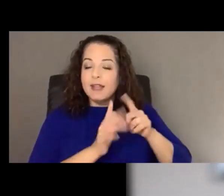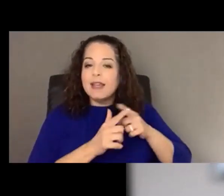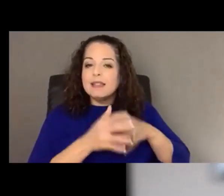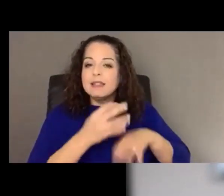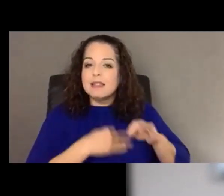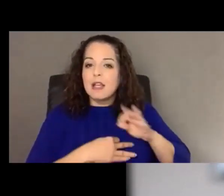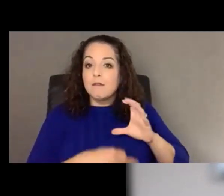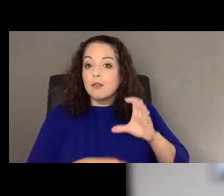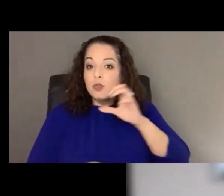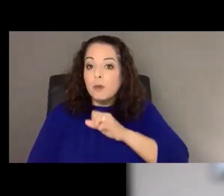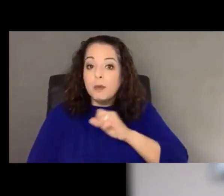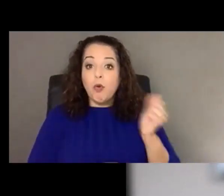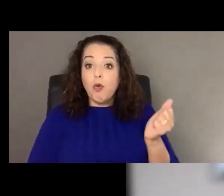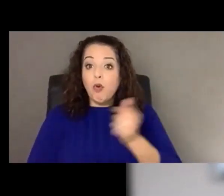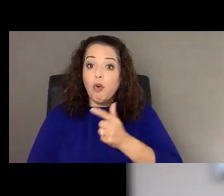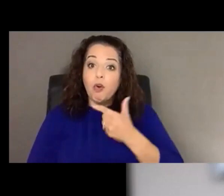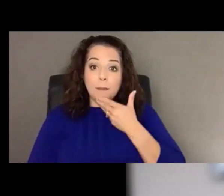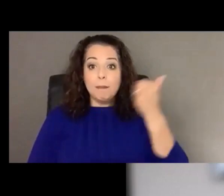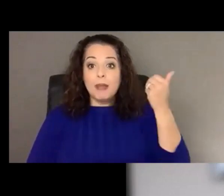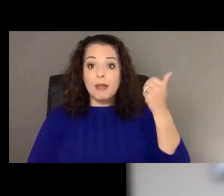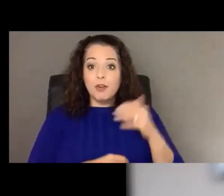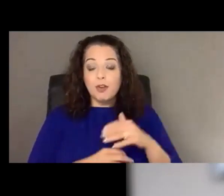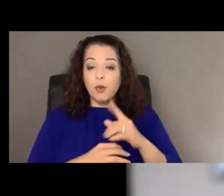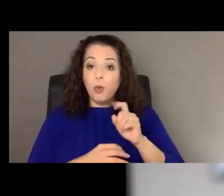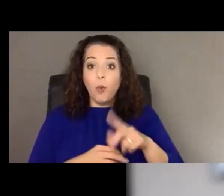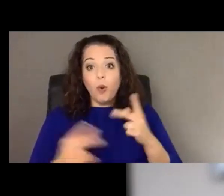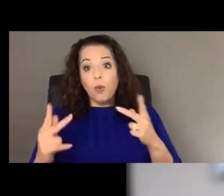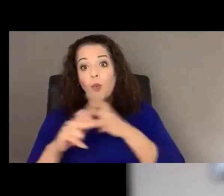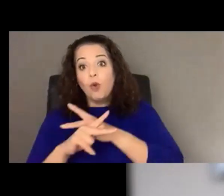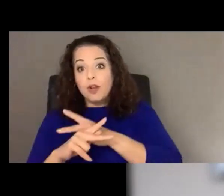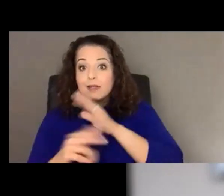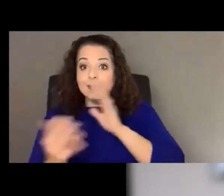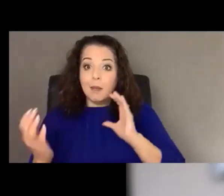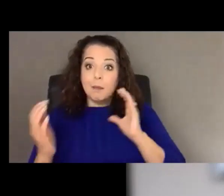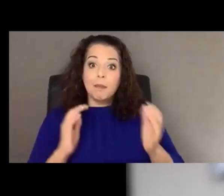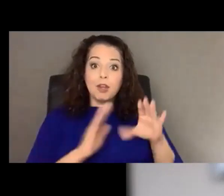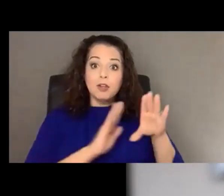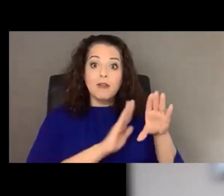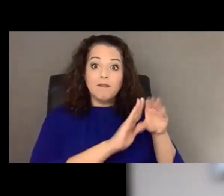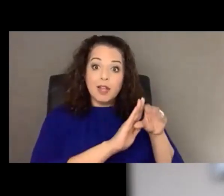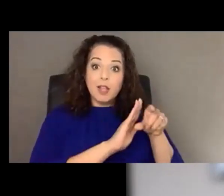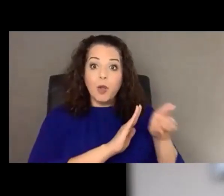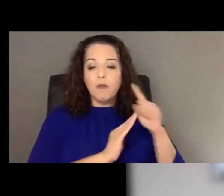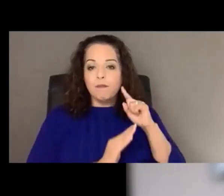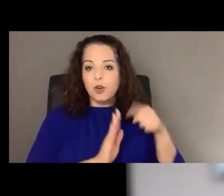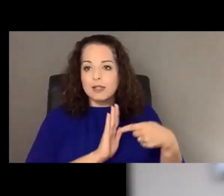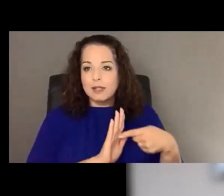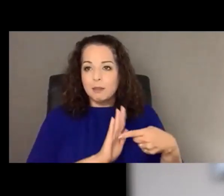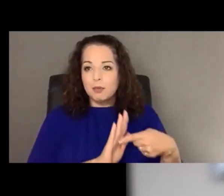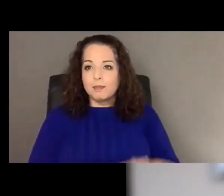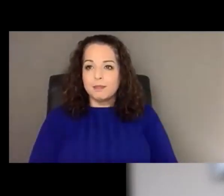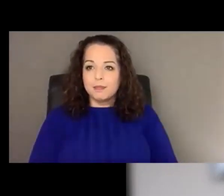are better or worse than a video, for example. Perfect.